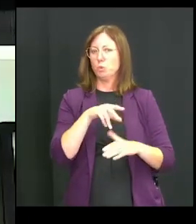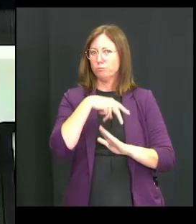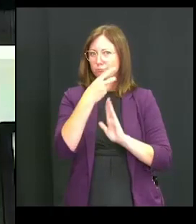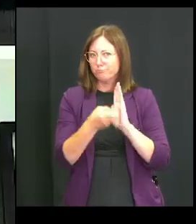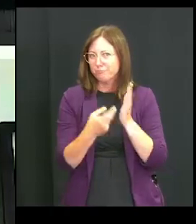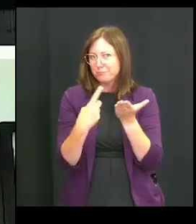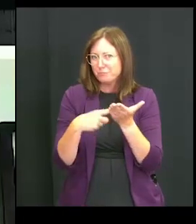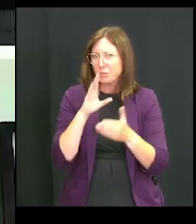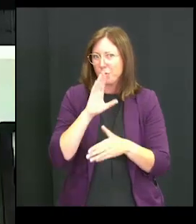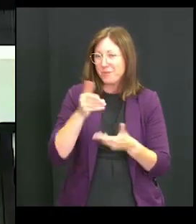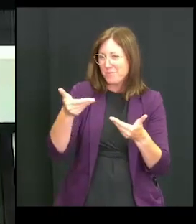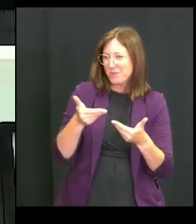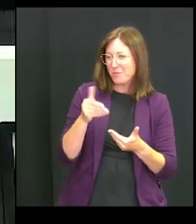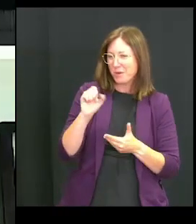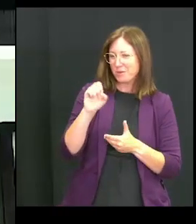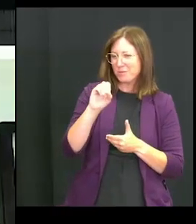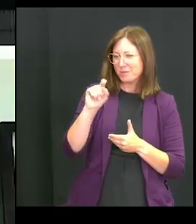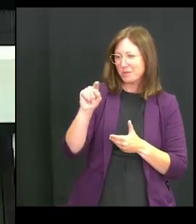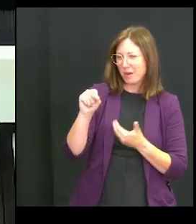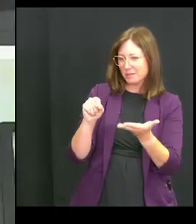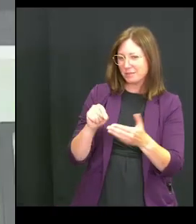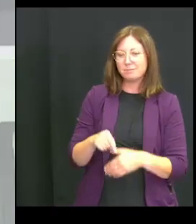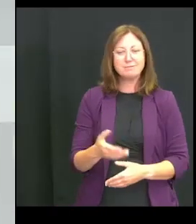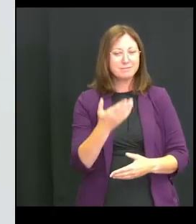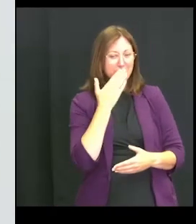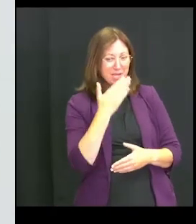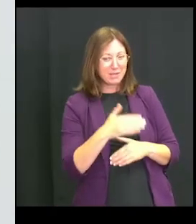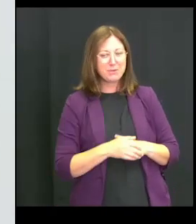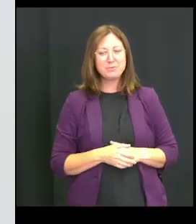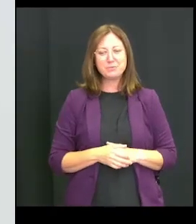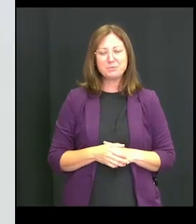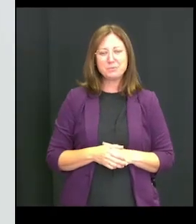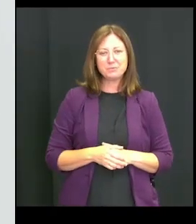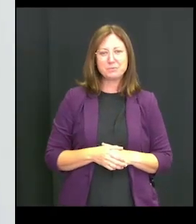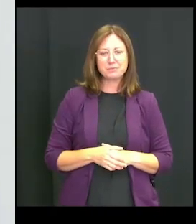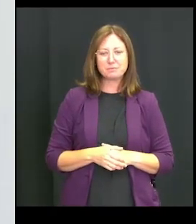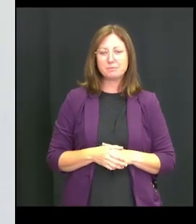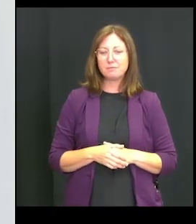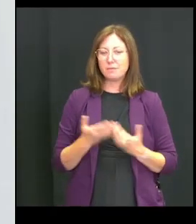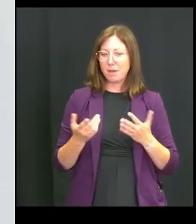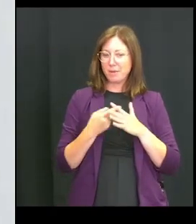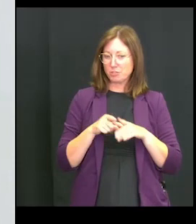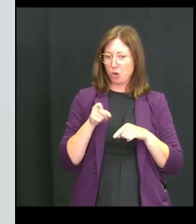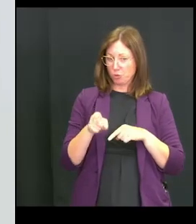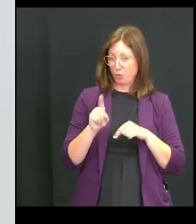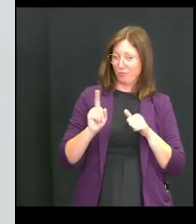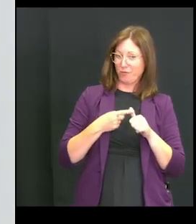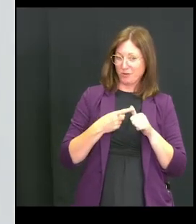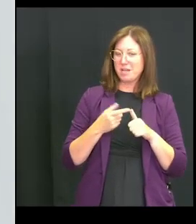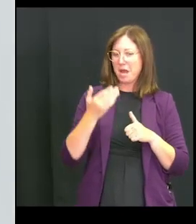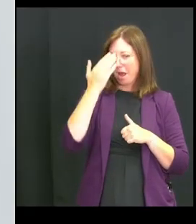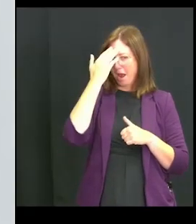Welcome, Scott. Thanks, Aisha. So maybe I'll go to you first, because I know I have a ton of questions,